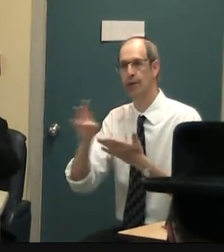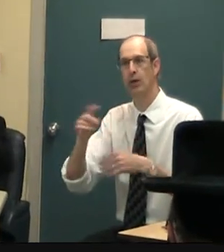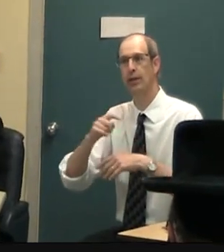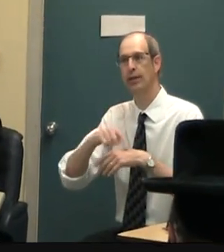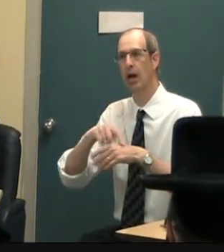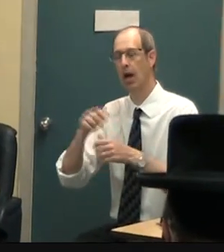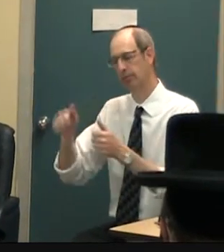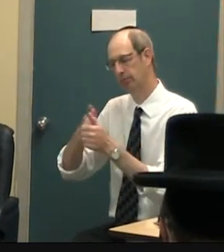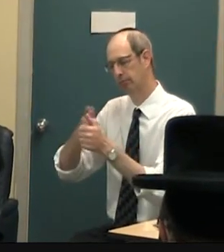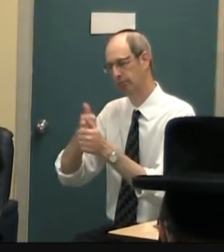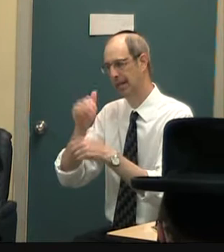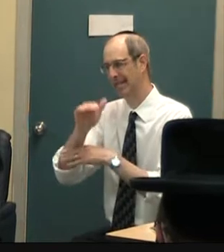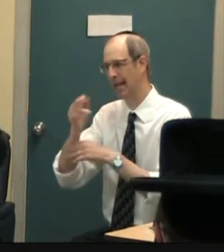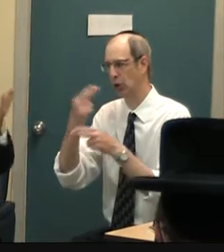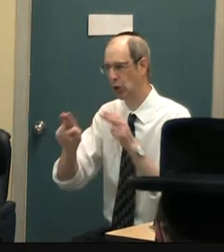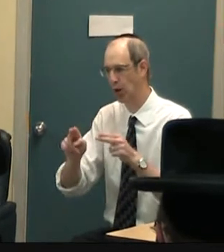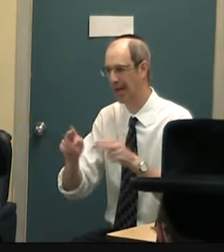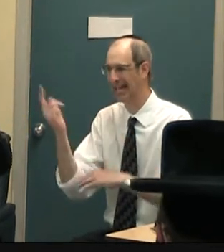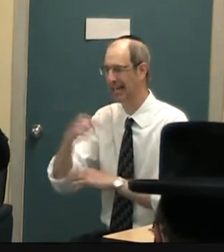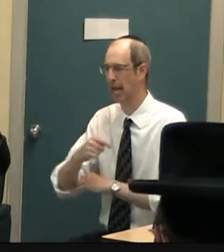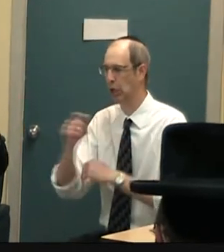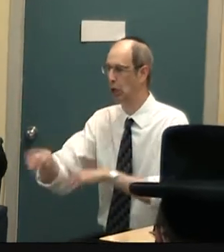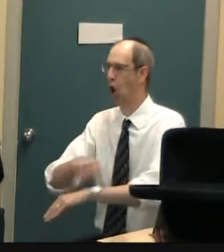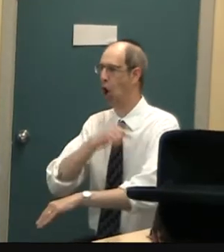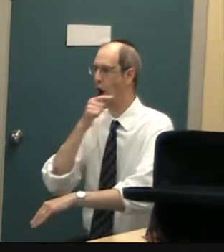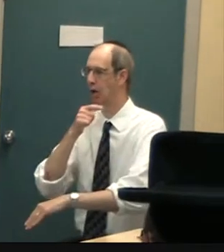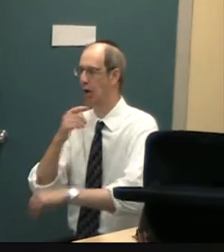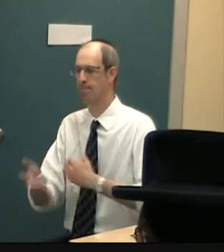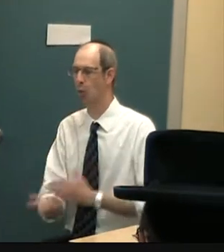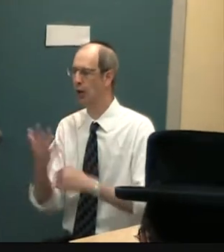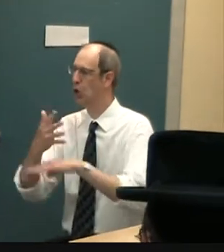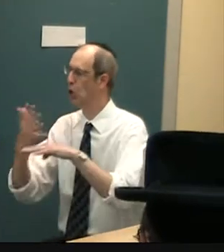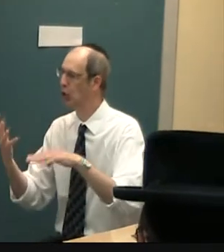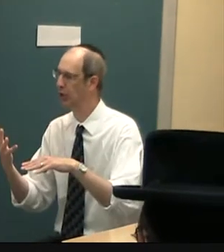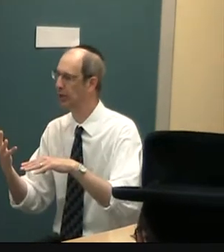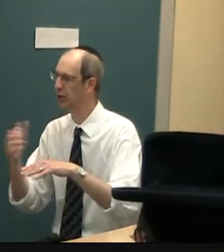night was short and they was lon and morning came earlier than people expected it to come